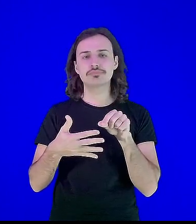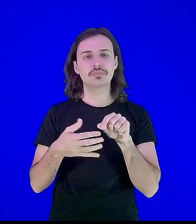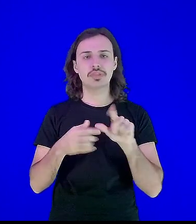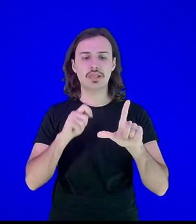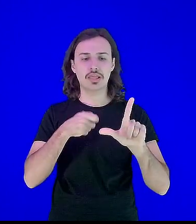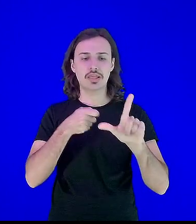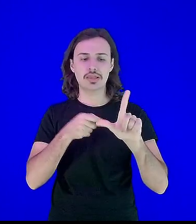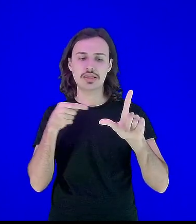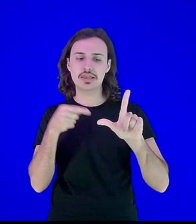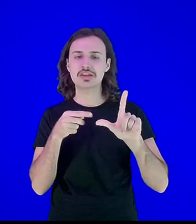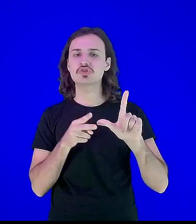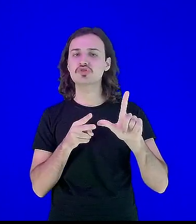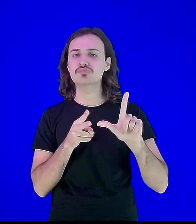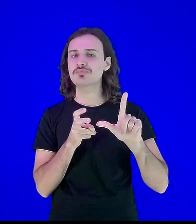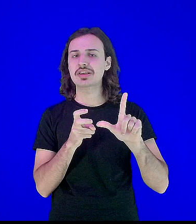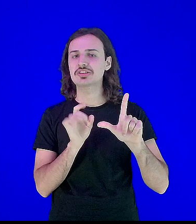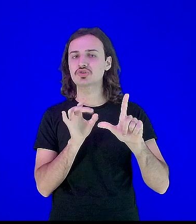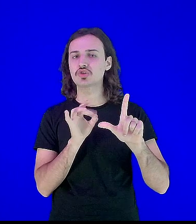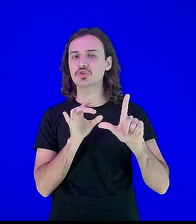and if LetraSinal doesn't know how to